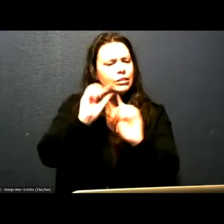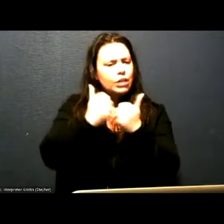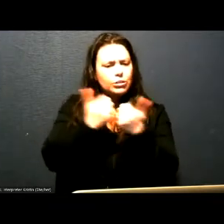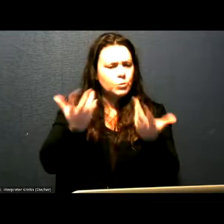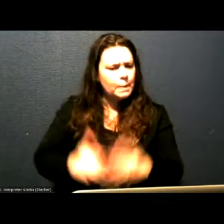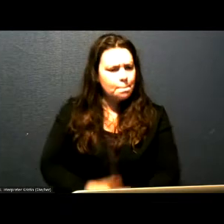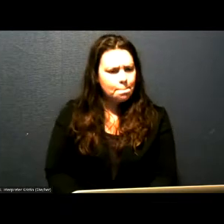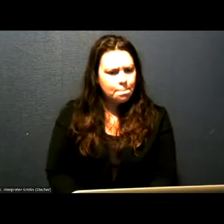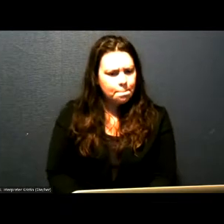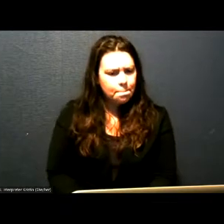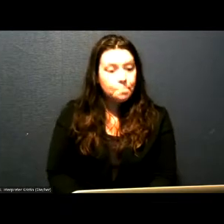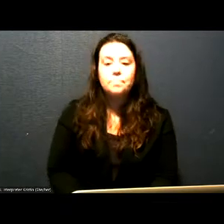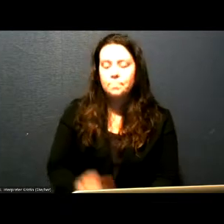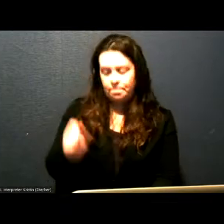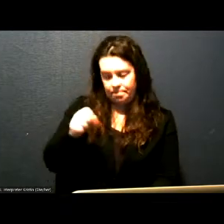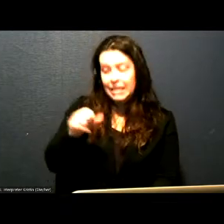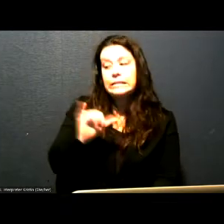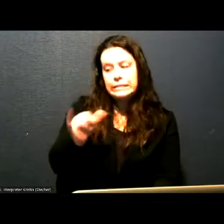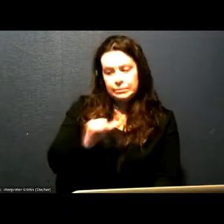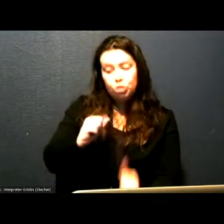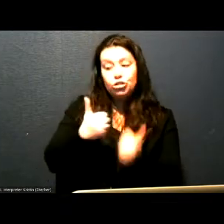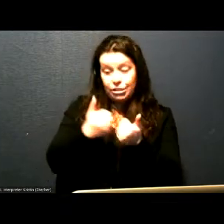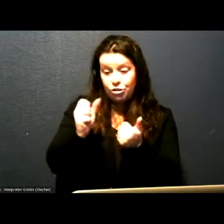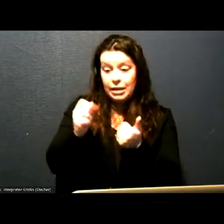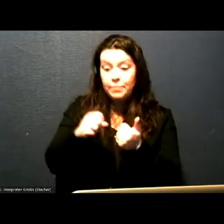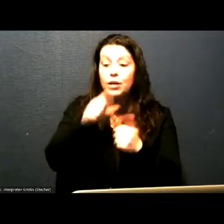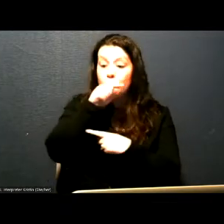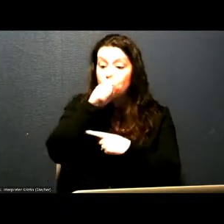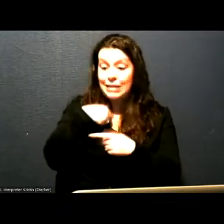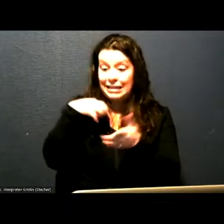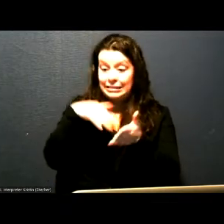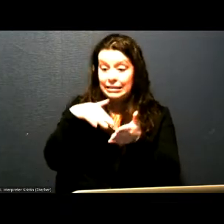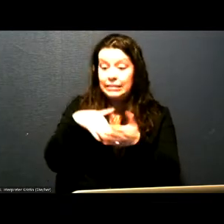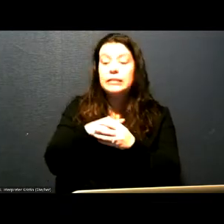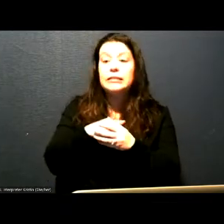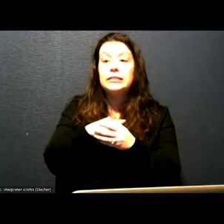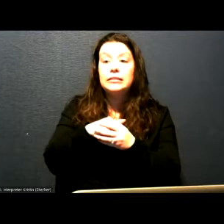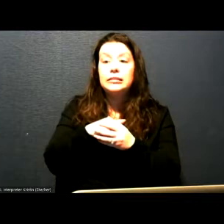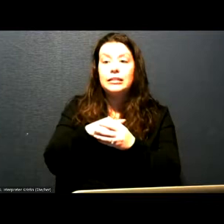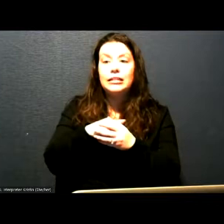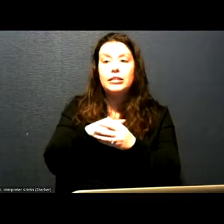Autumn-Lynn: There are similar challenges. Um, the birds I study travel around the world during the